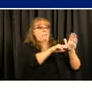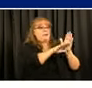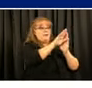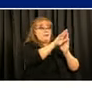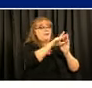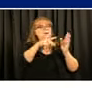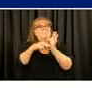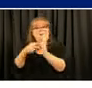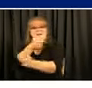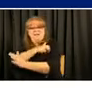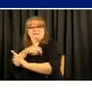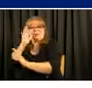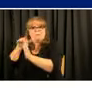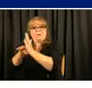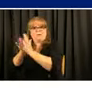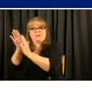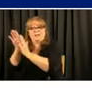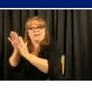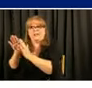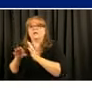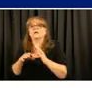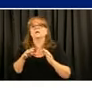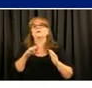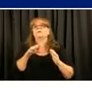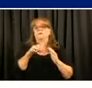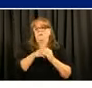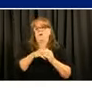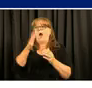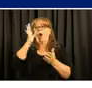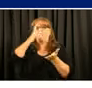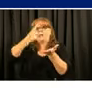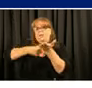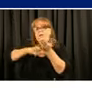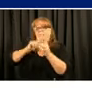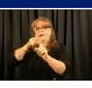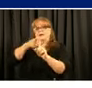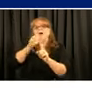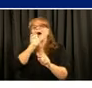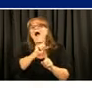data as well but this could be another reason why we're you know not quite seeing an increase